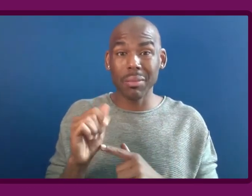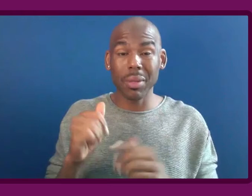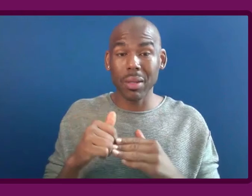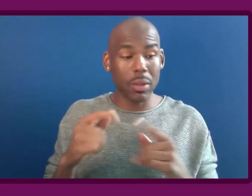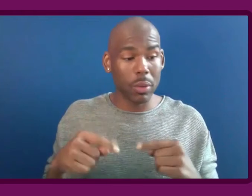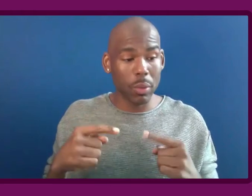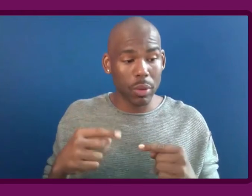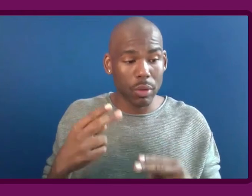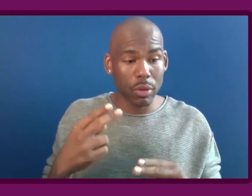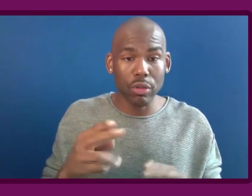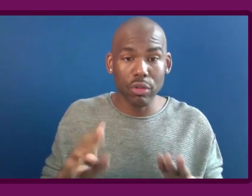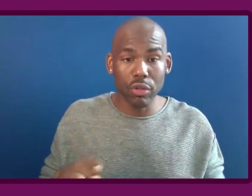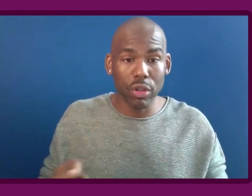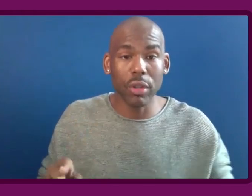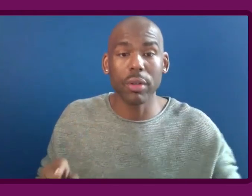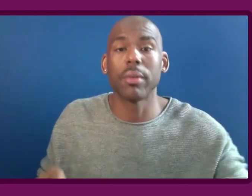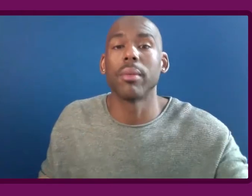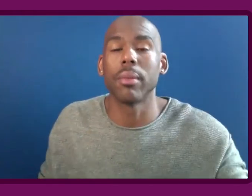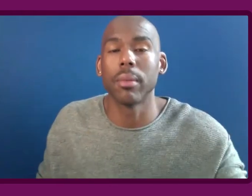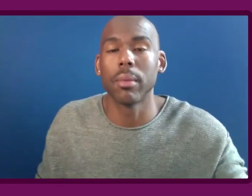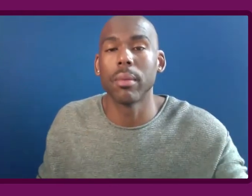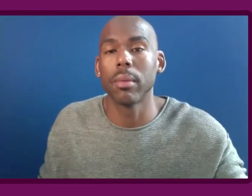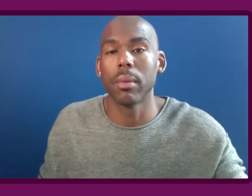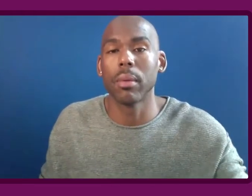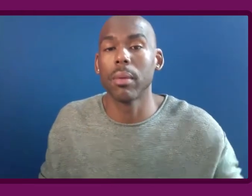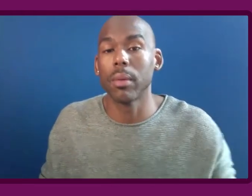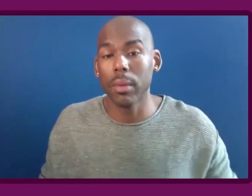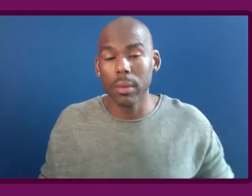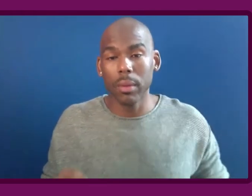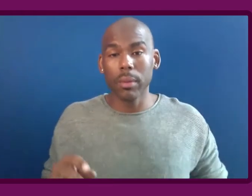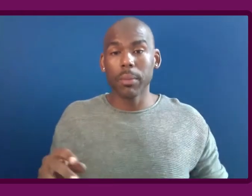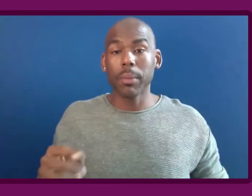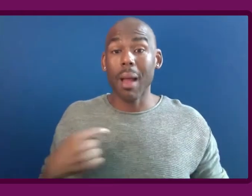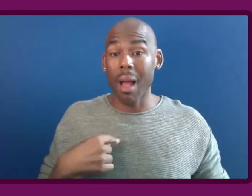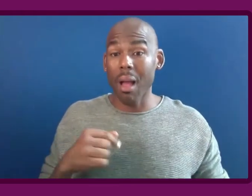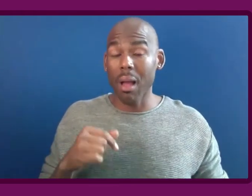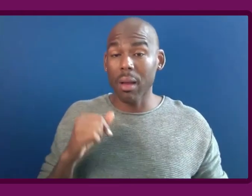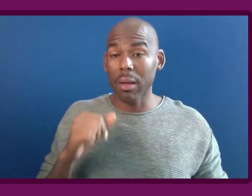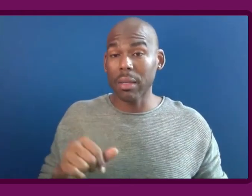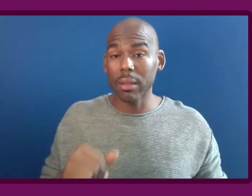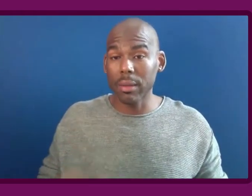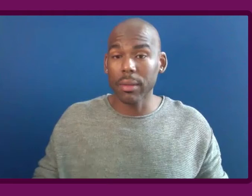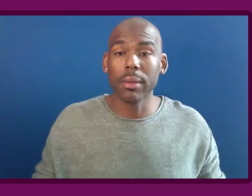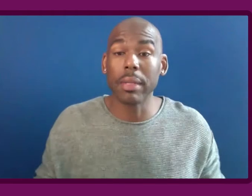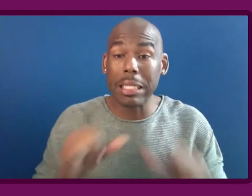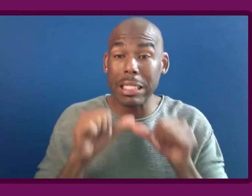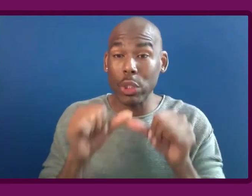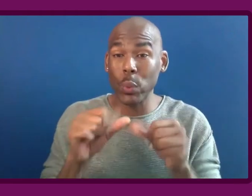and having a physical disability, we are, I am in a place of we're the most intersectional